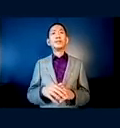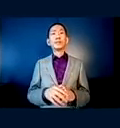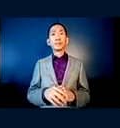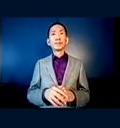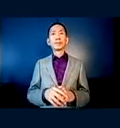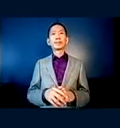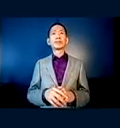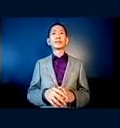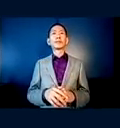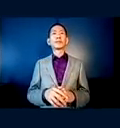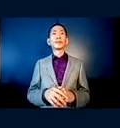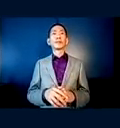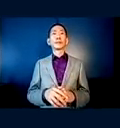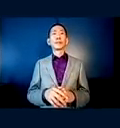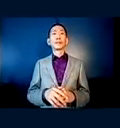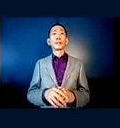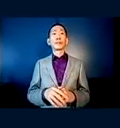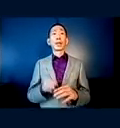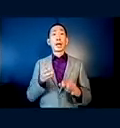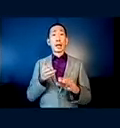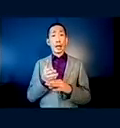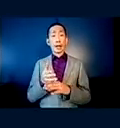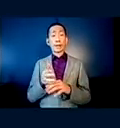SCIENCE RESEARCH RELATED TO THAT.